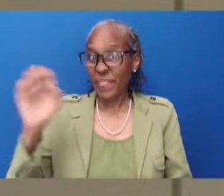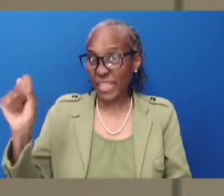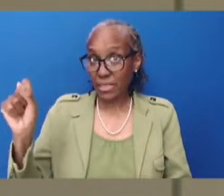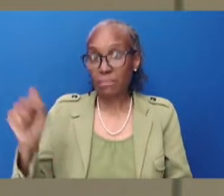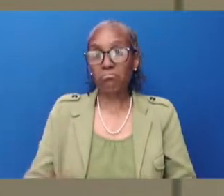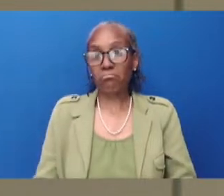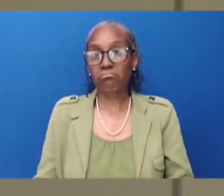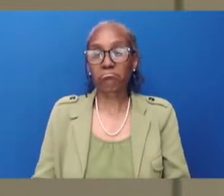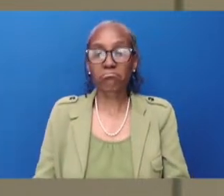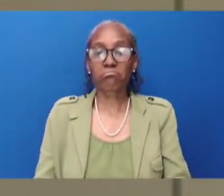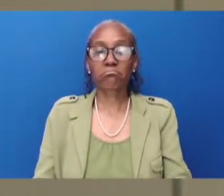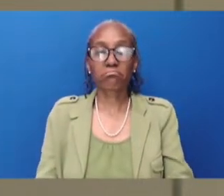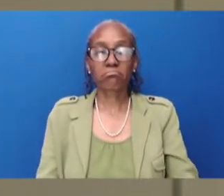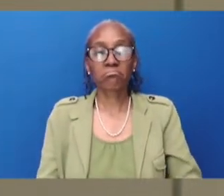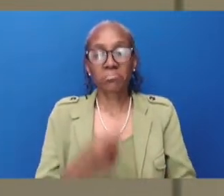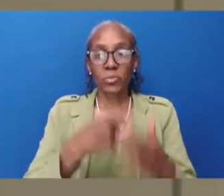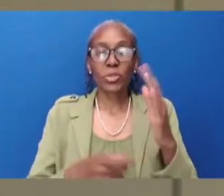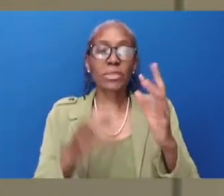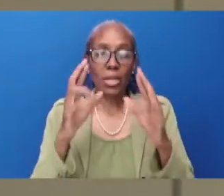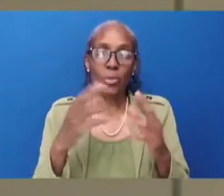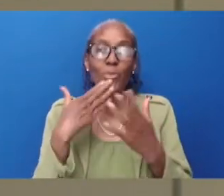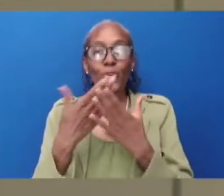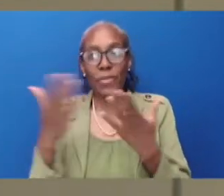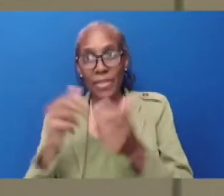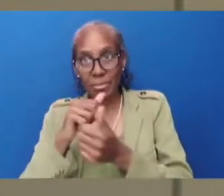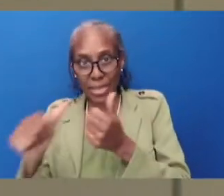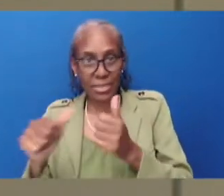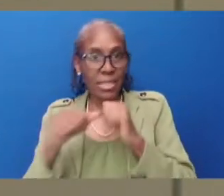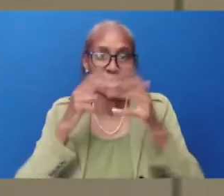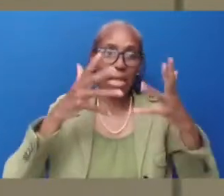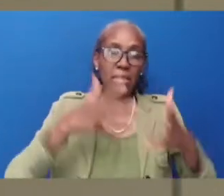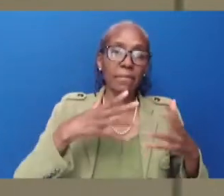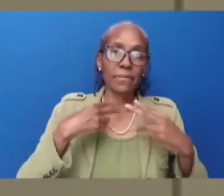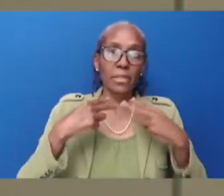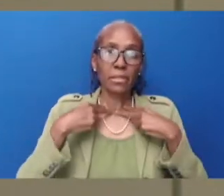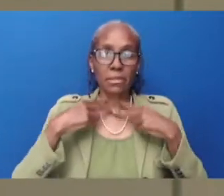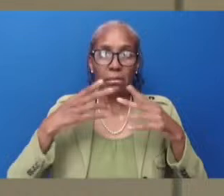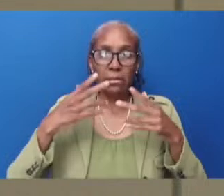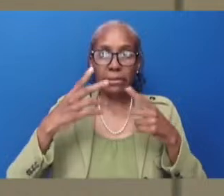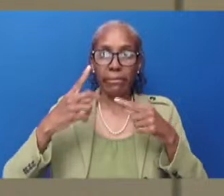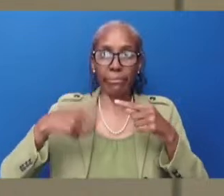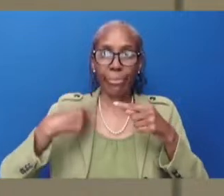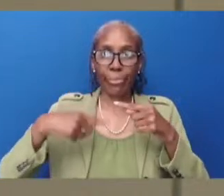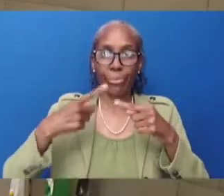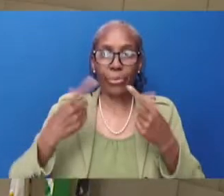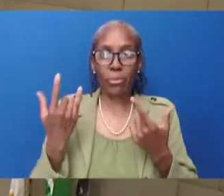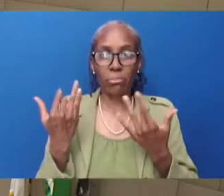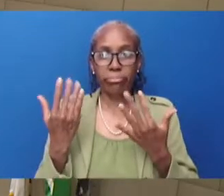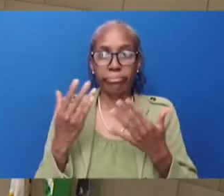KNOW, PEOPLE ARE CONCERNED ABOUT THE FEES.